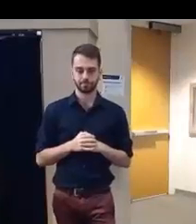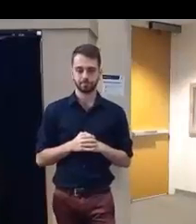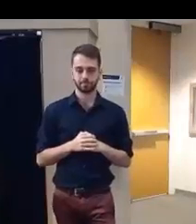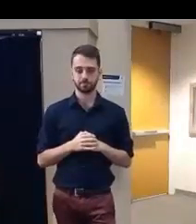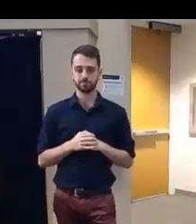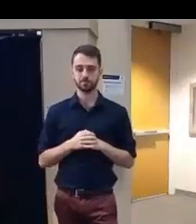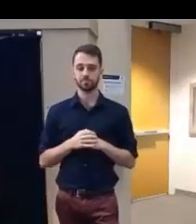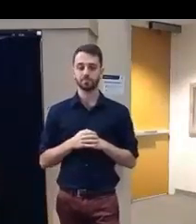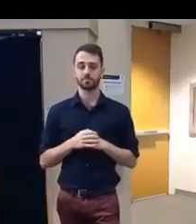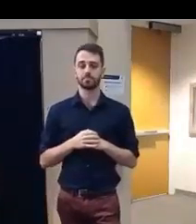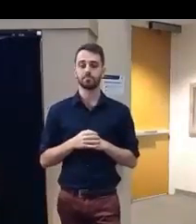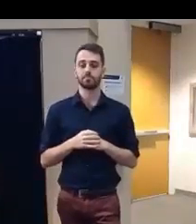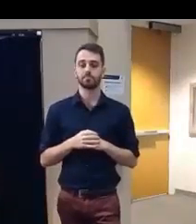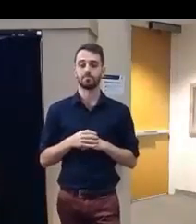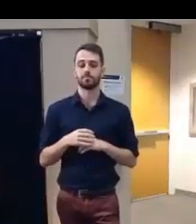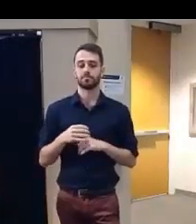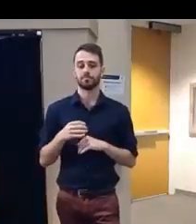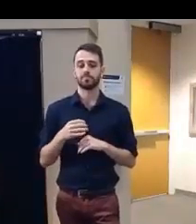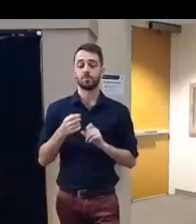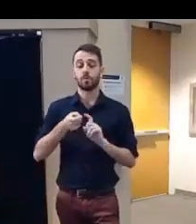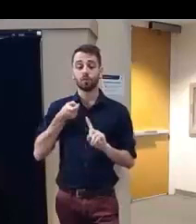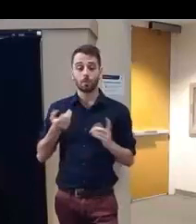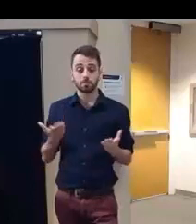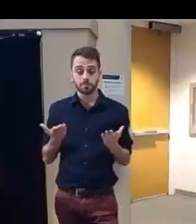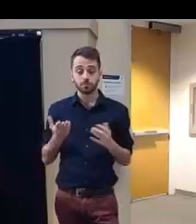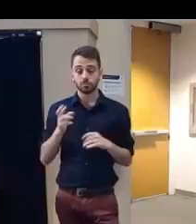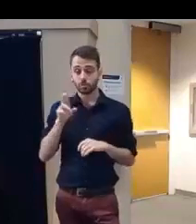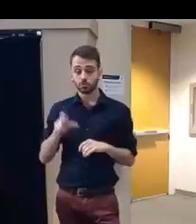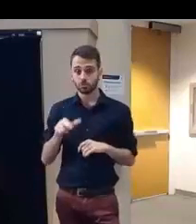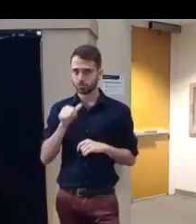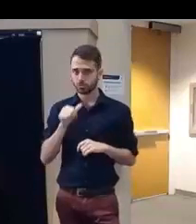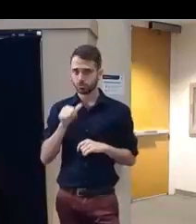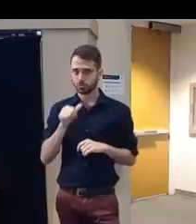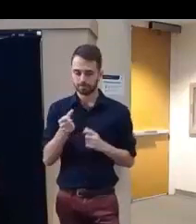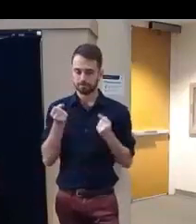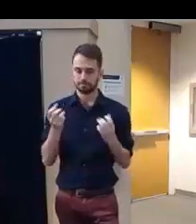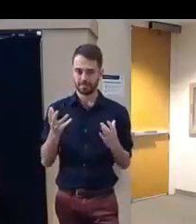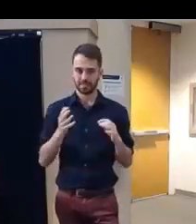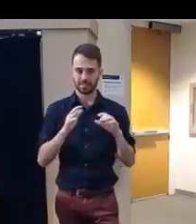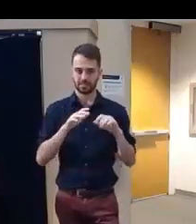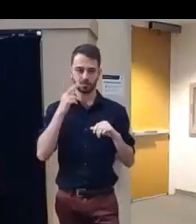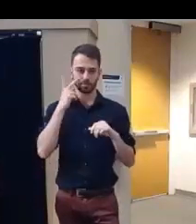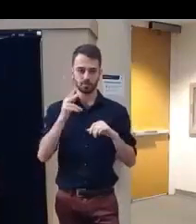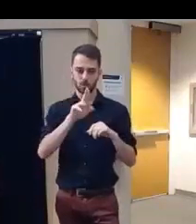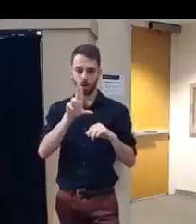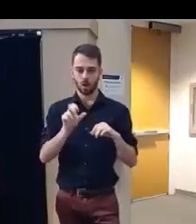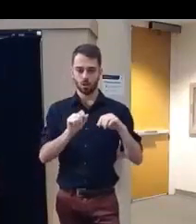um from the Rochester area um this is a map of over the last two training years where our